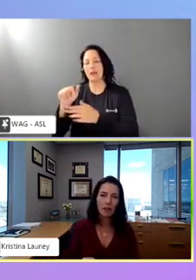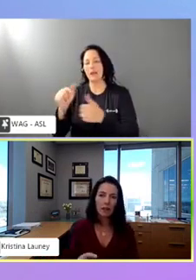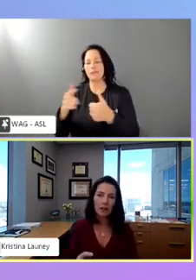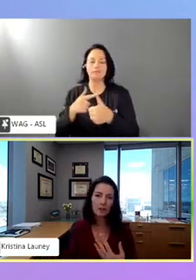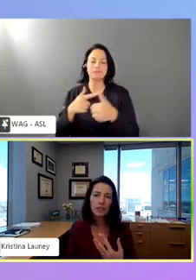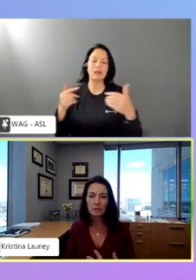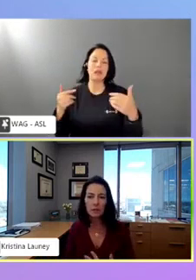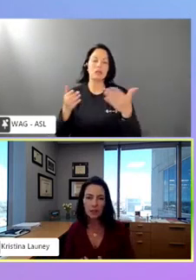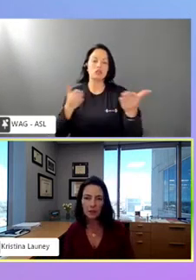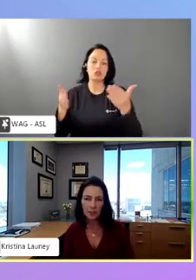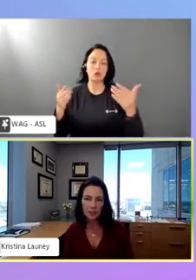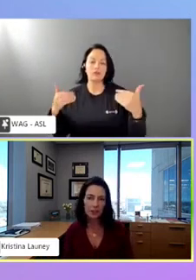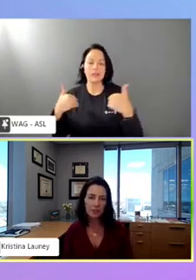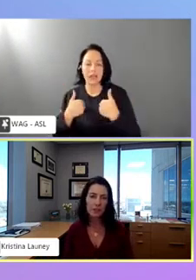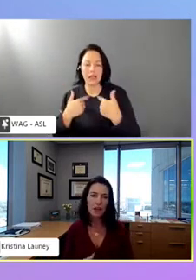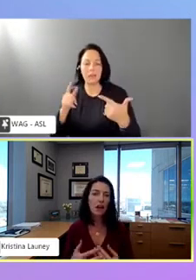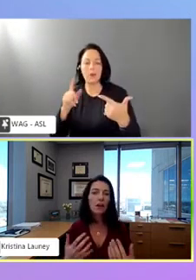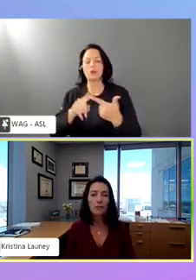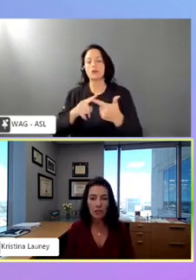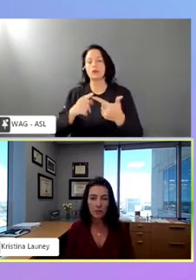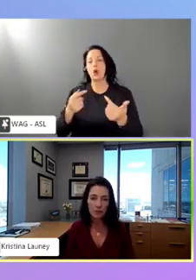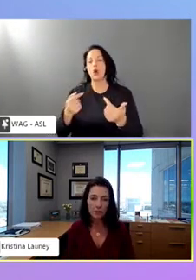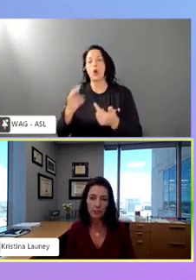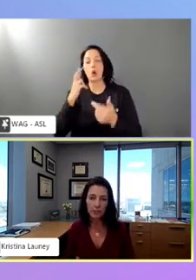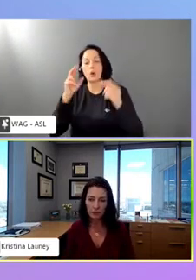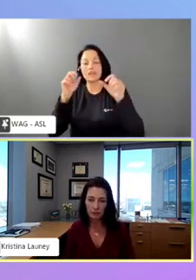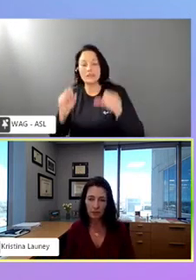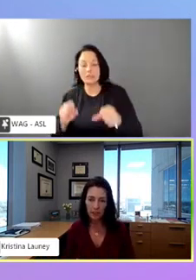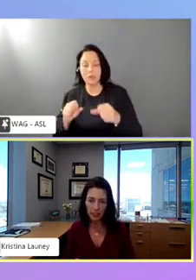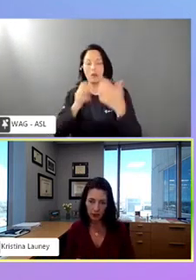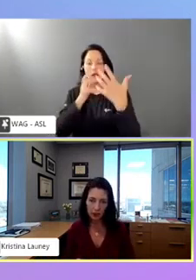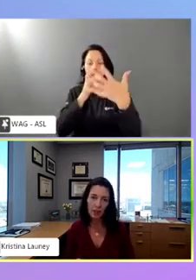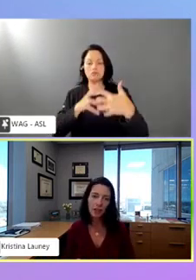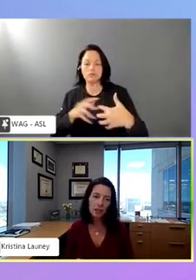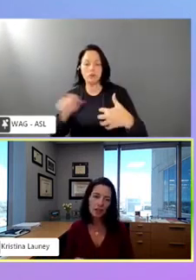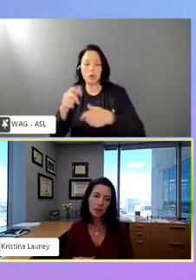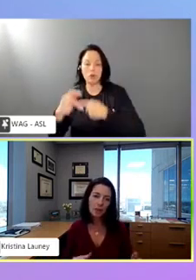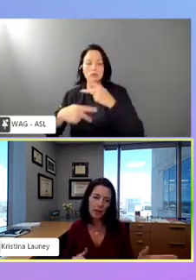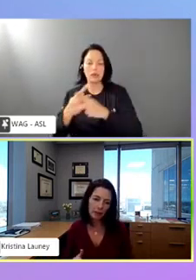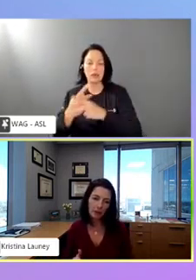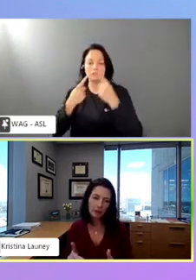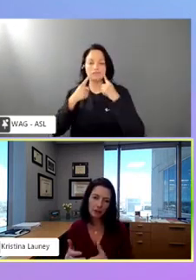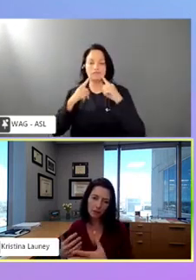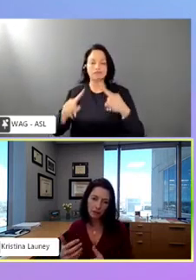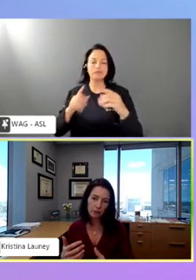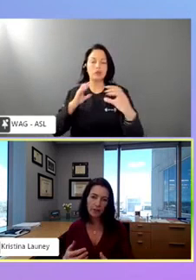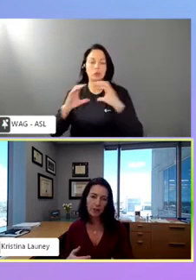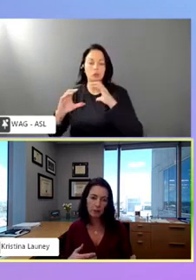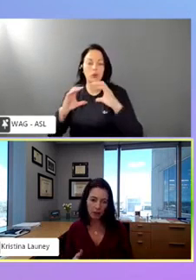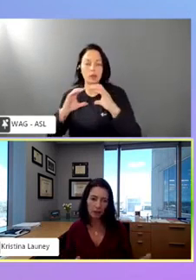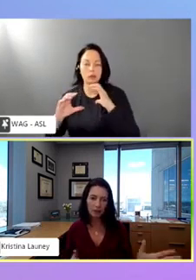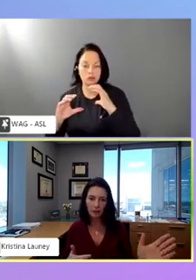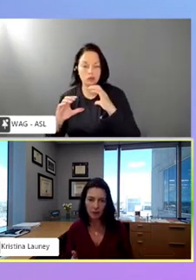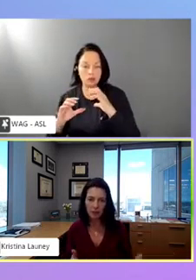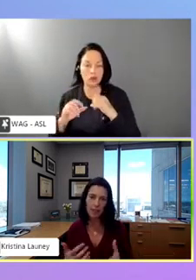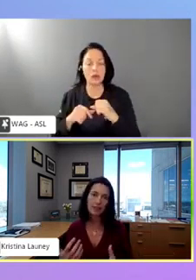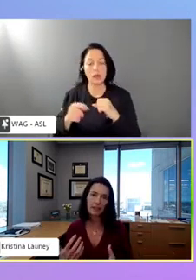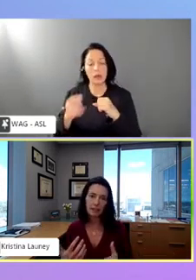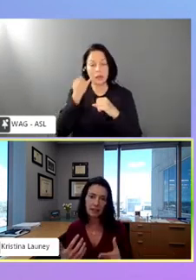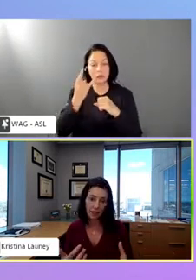is not just web accessibility lawsuits but lawsuits on all basis. Service animals, physical disability,